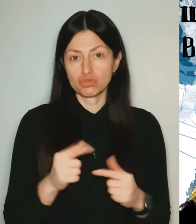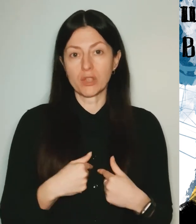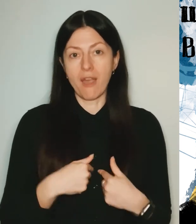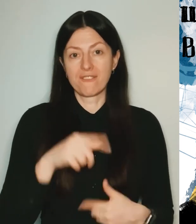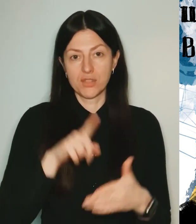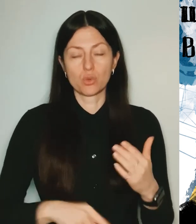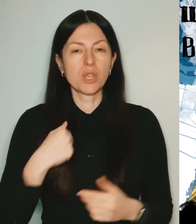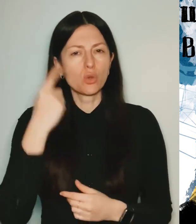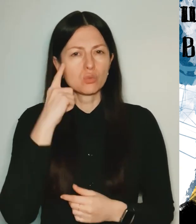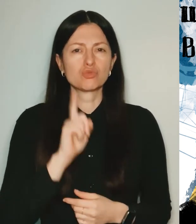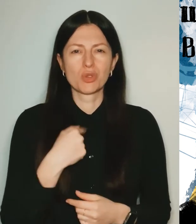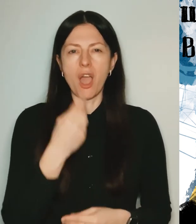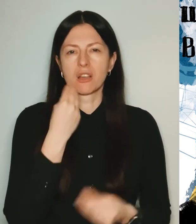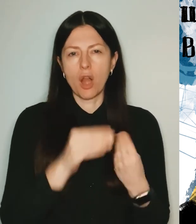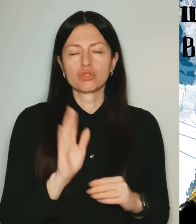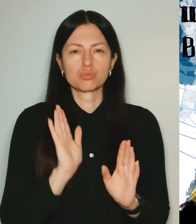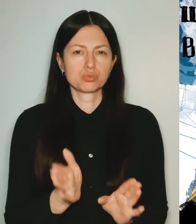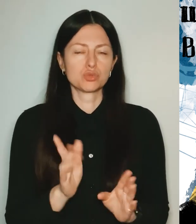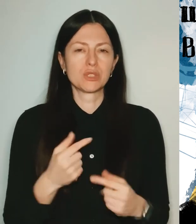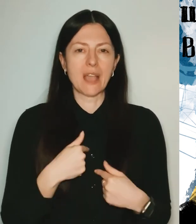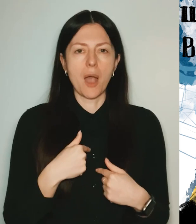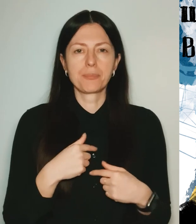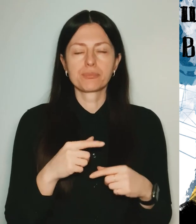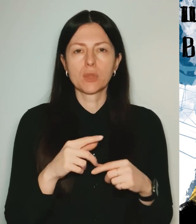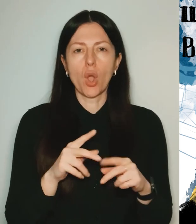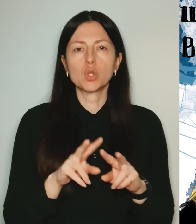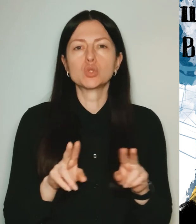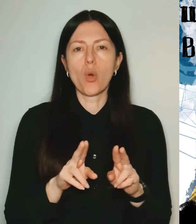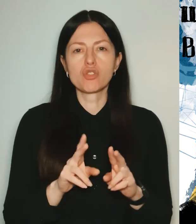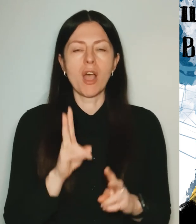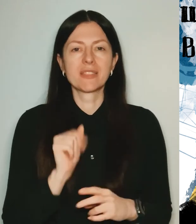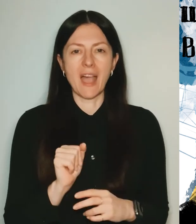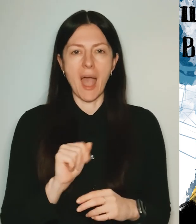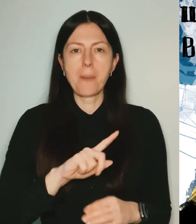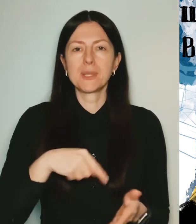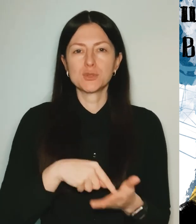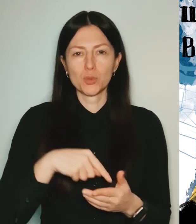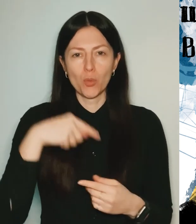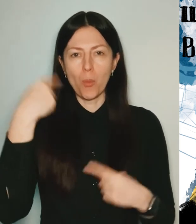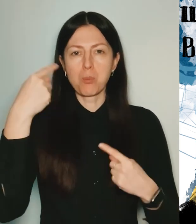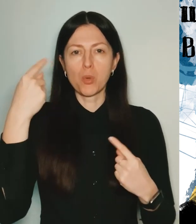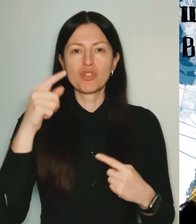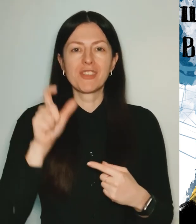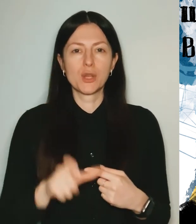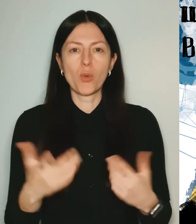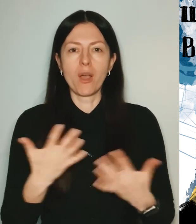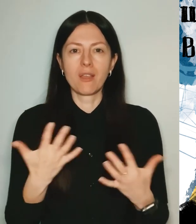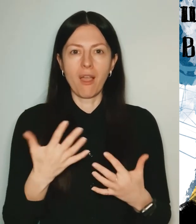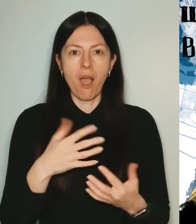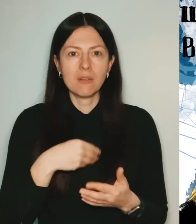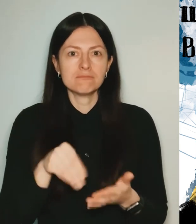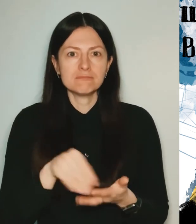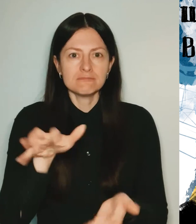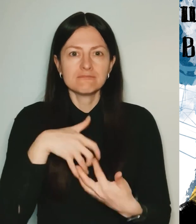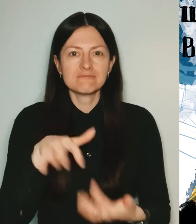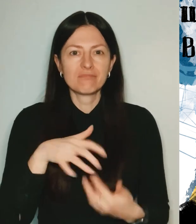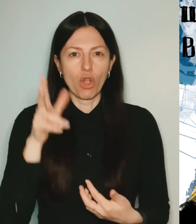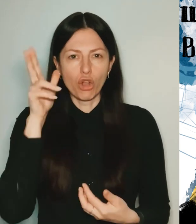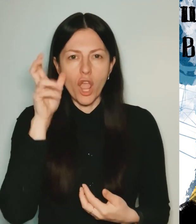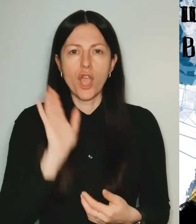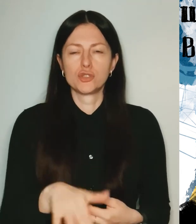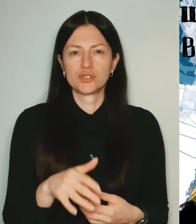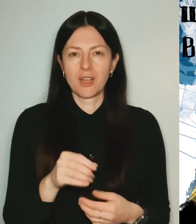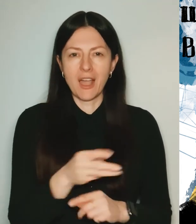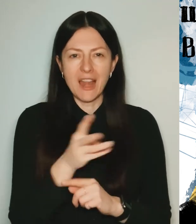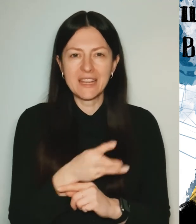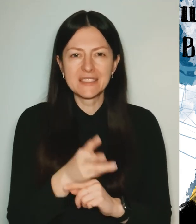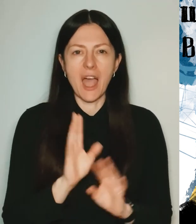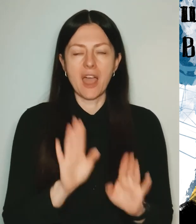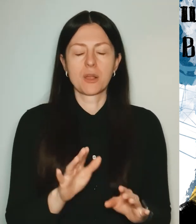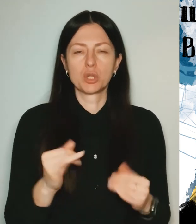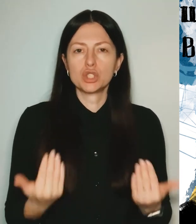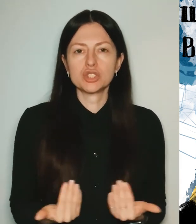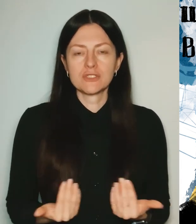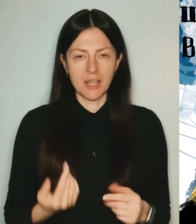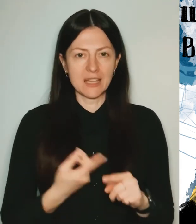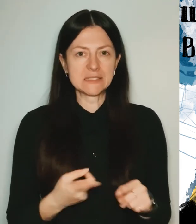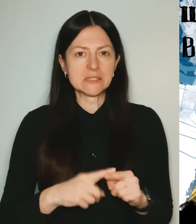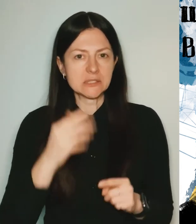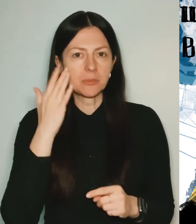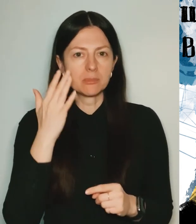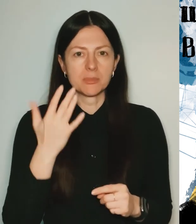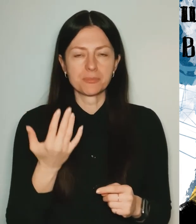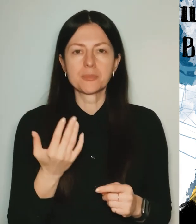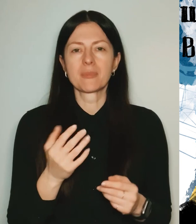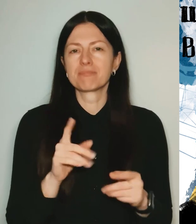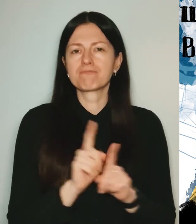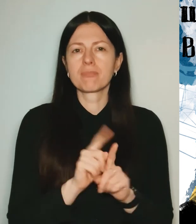It seemed to me… I thought that I’d better look like a “city madwoman” who is stocking up on buckwheat, lanterns and lives with all of this like…